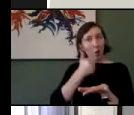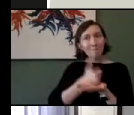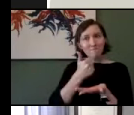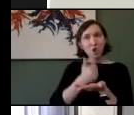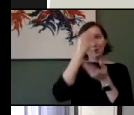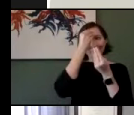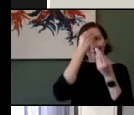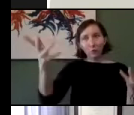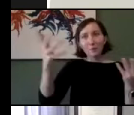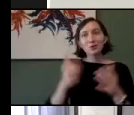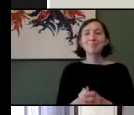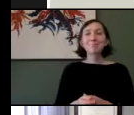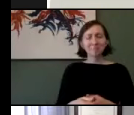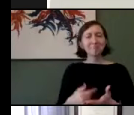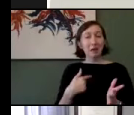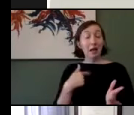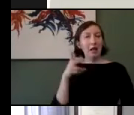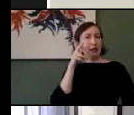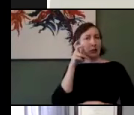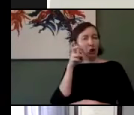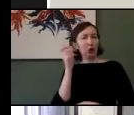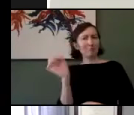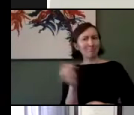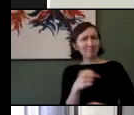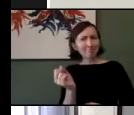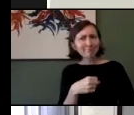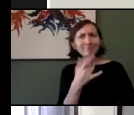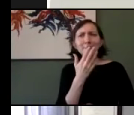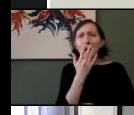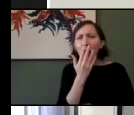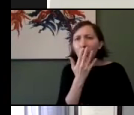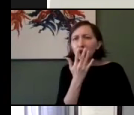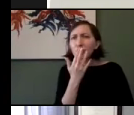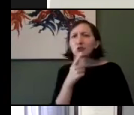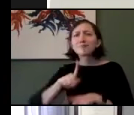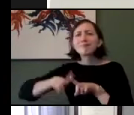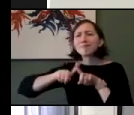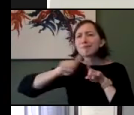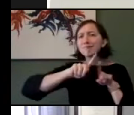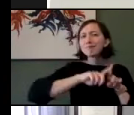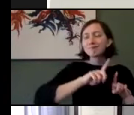and I hear you definitely on the colors and all of that making the masks fun